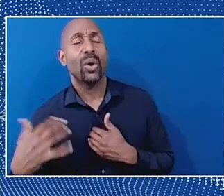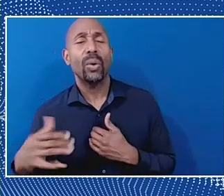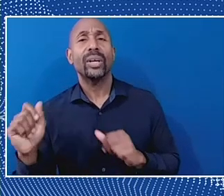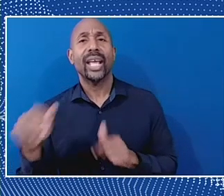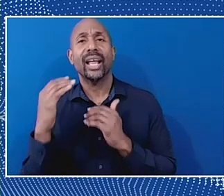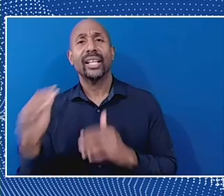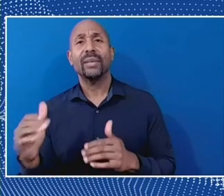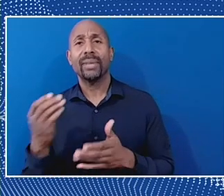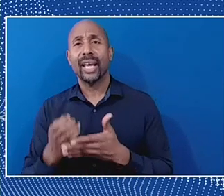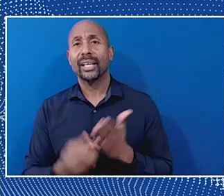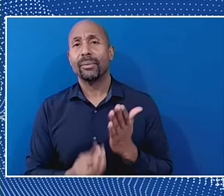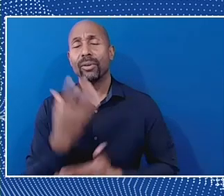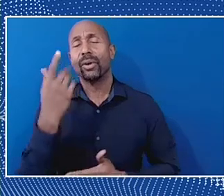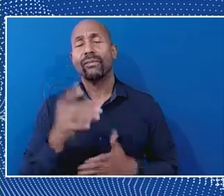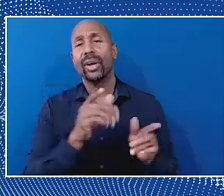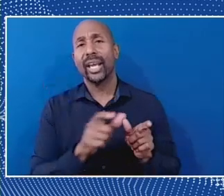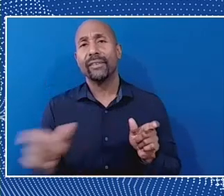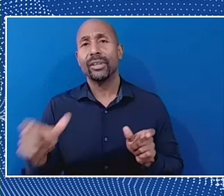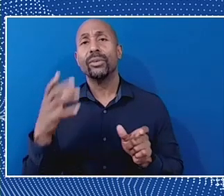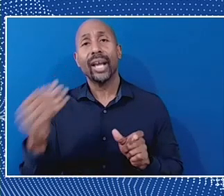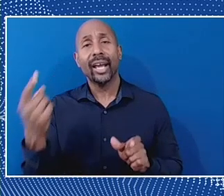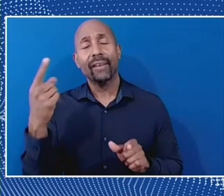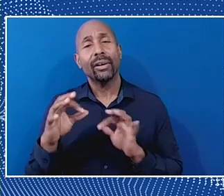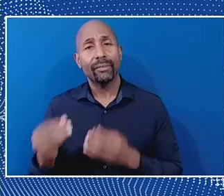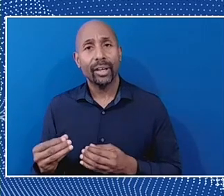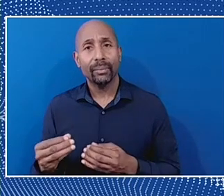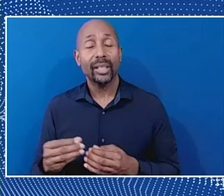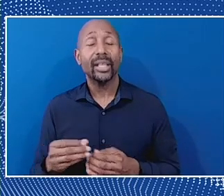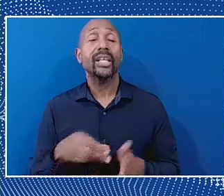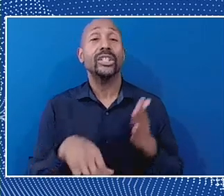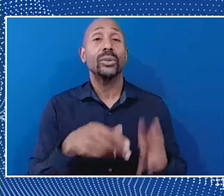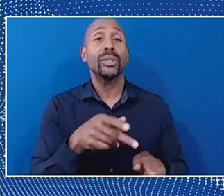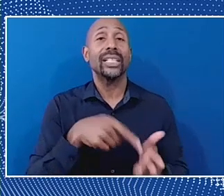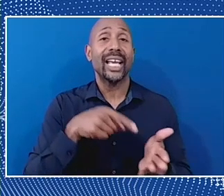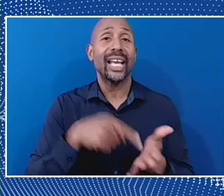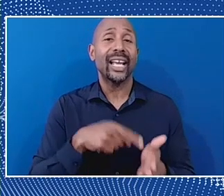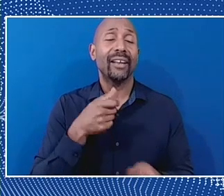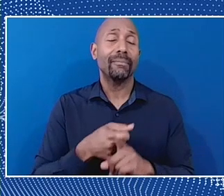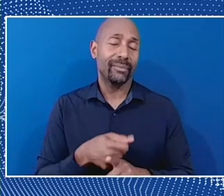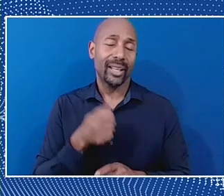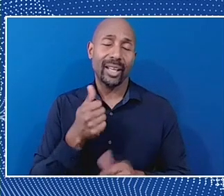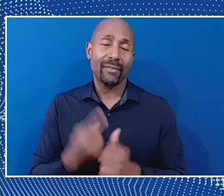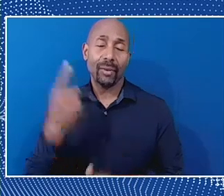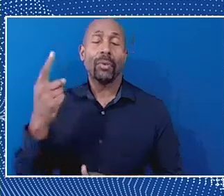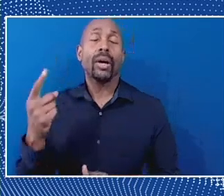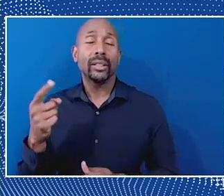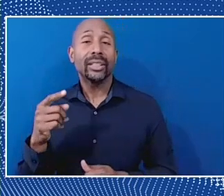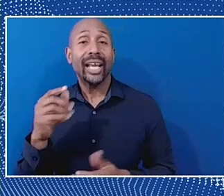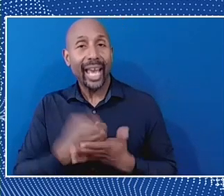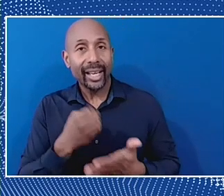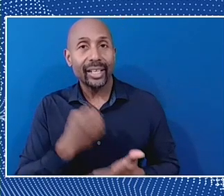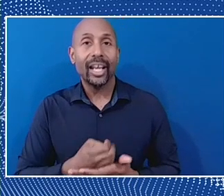families. Student debt affects everyone. It's an economic issue, an equity issue, a housing market issue.